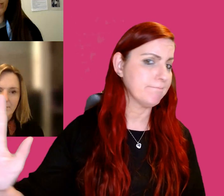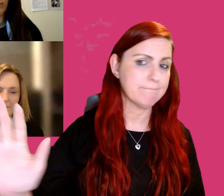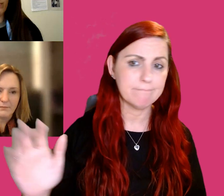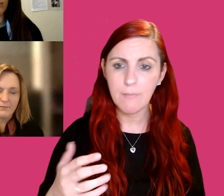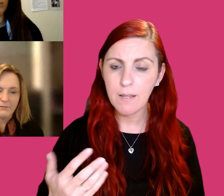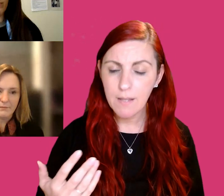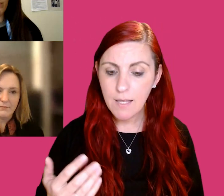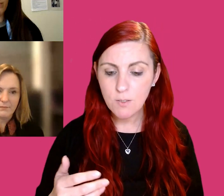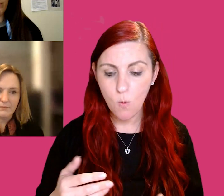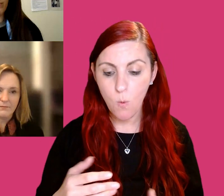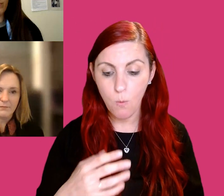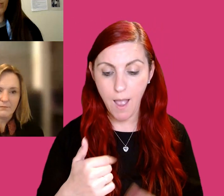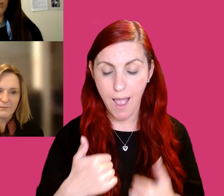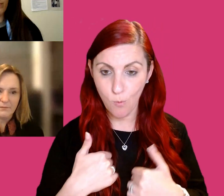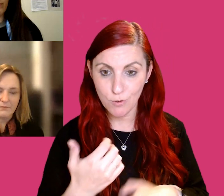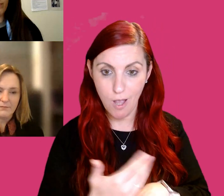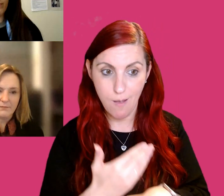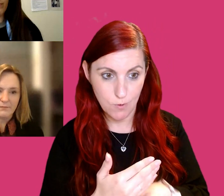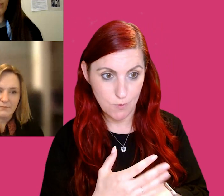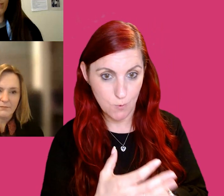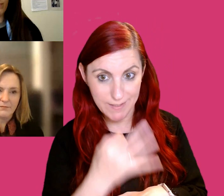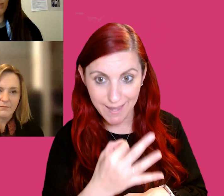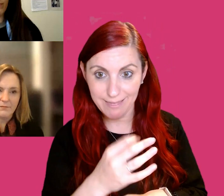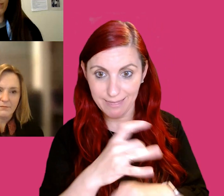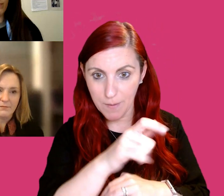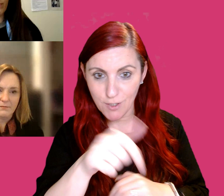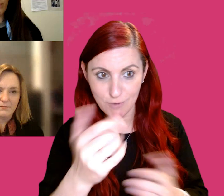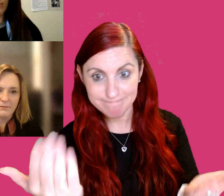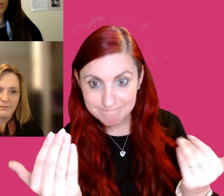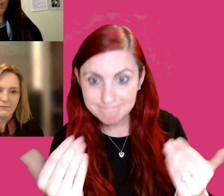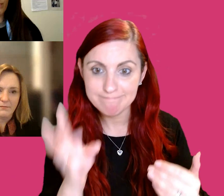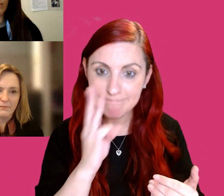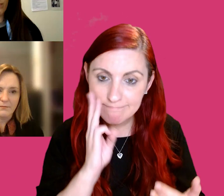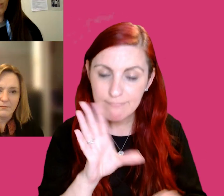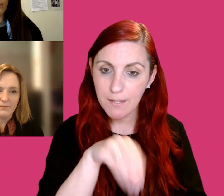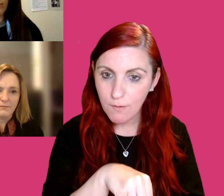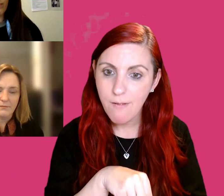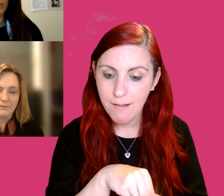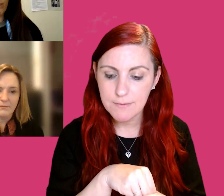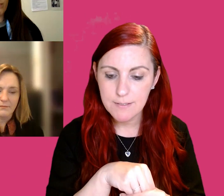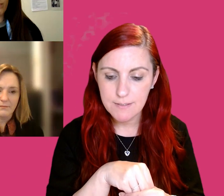all about getting getting patients on board you know and uh what the way we're managing things now